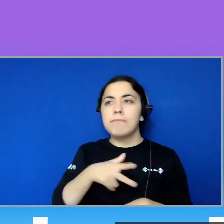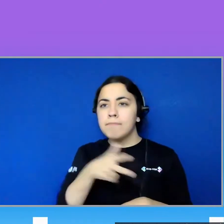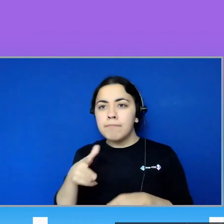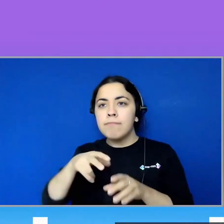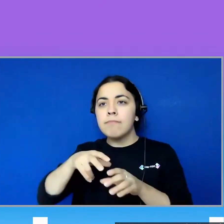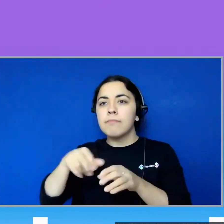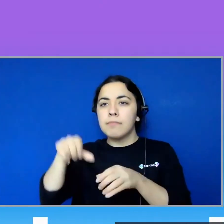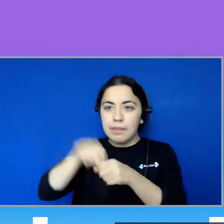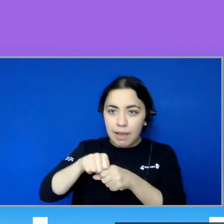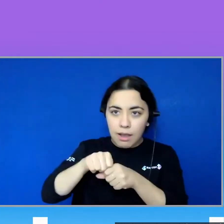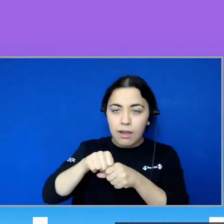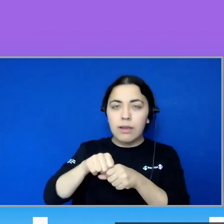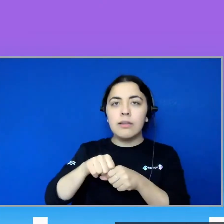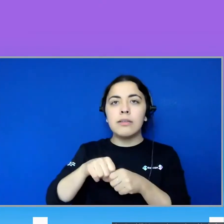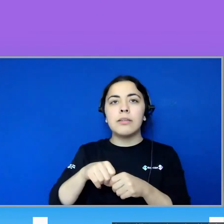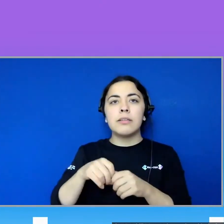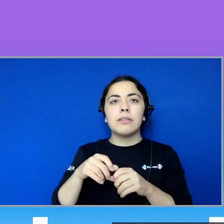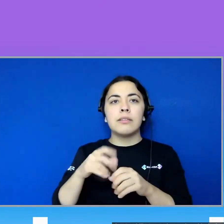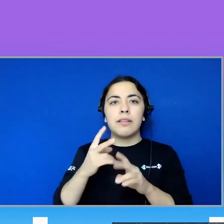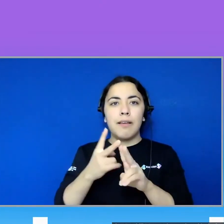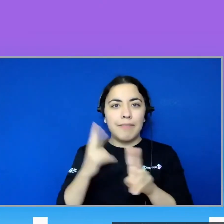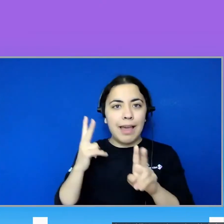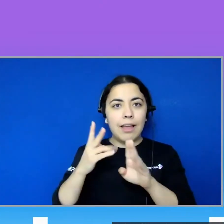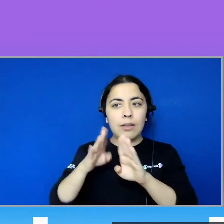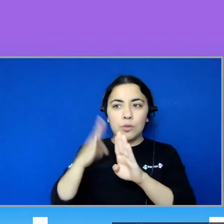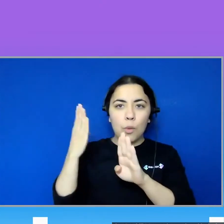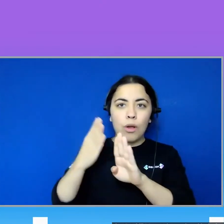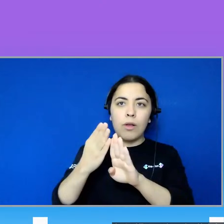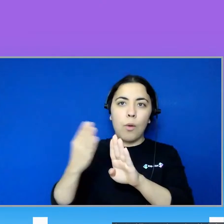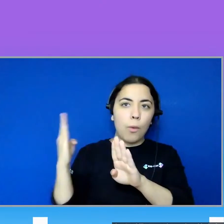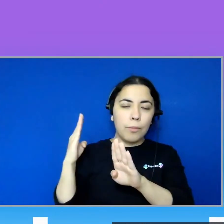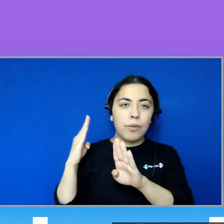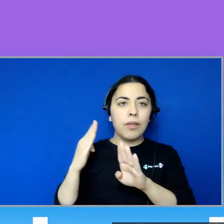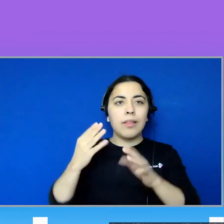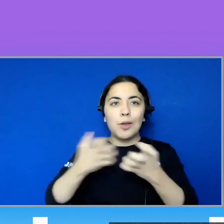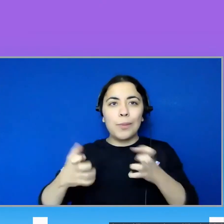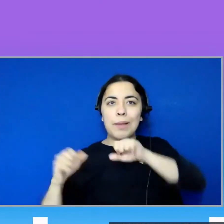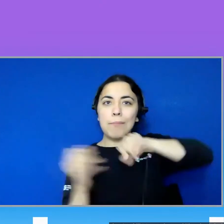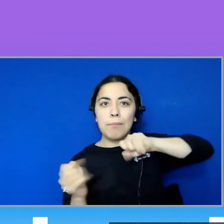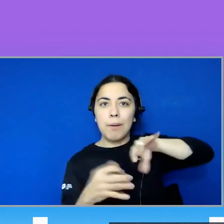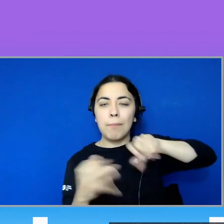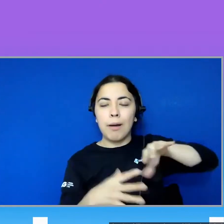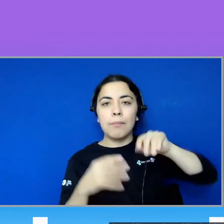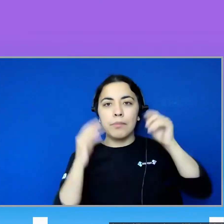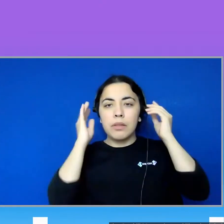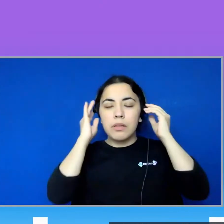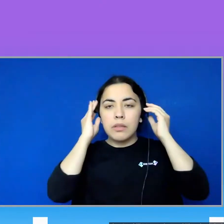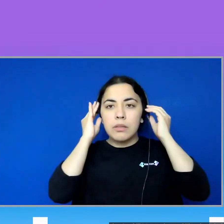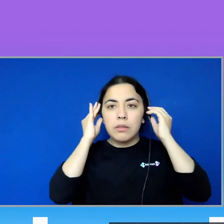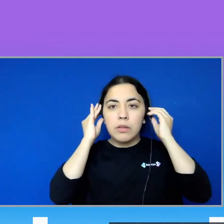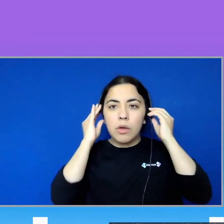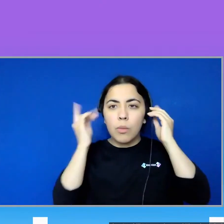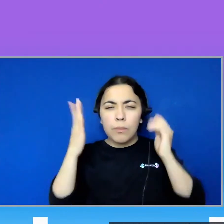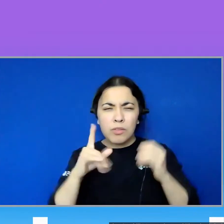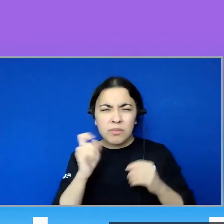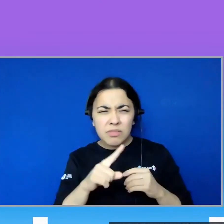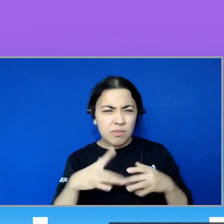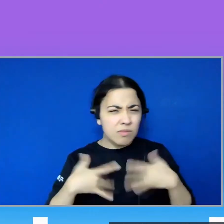their van doors open, they had equipment in there. And somebody with our group said, hey, who